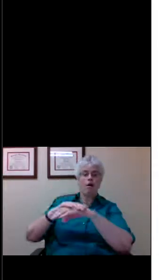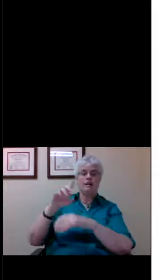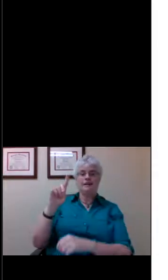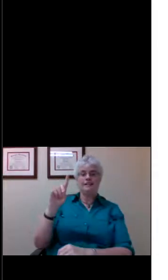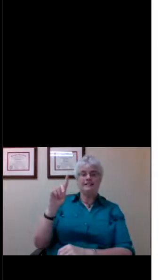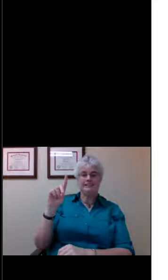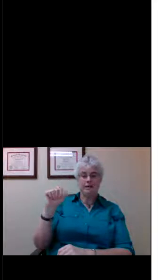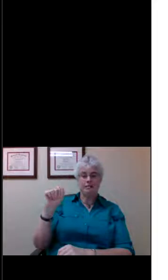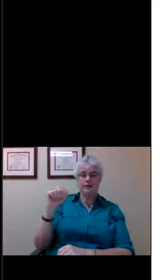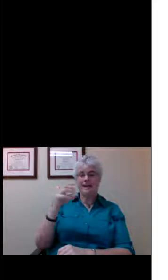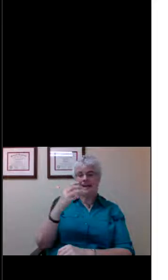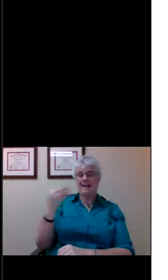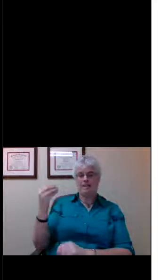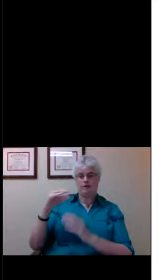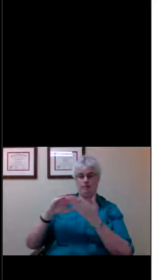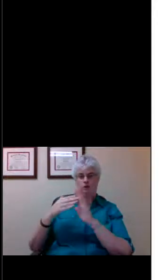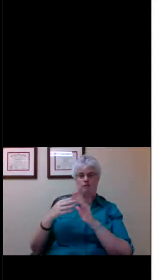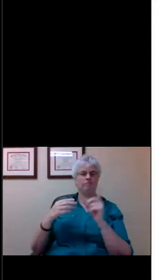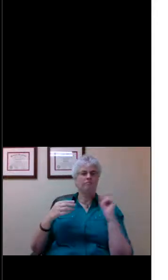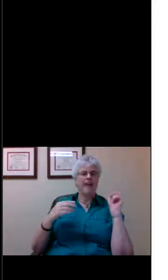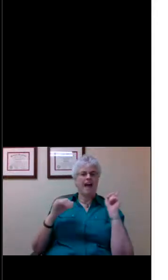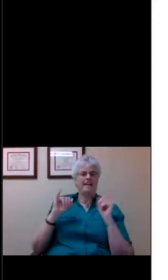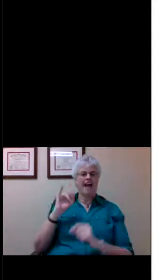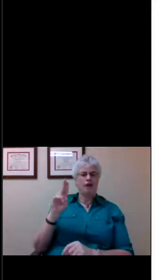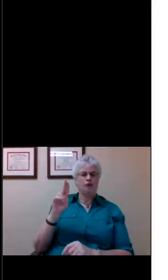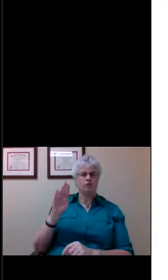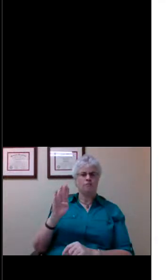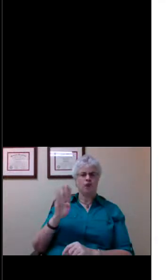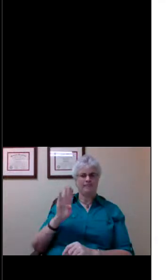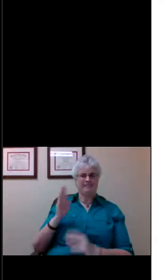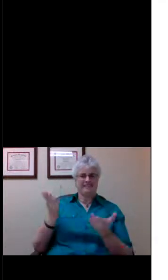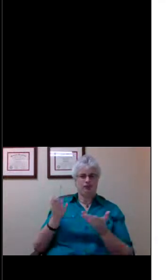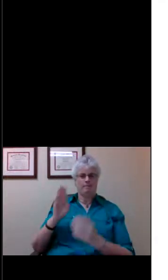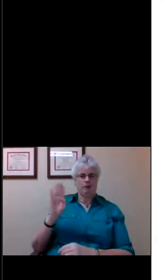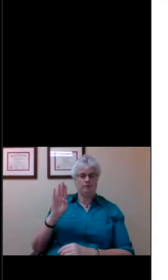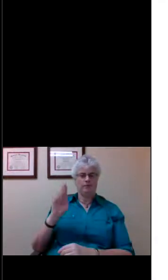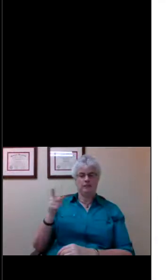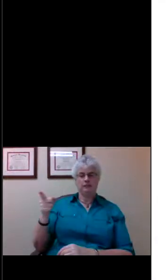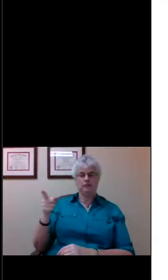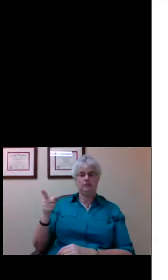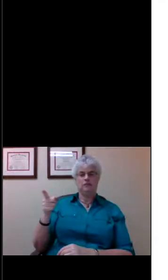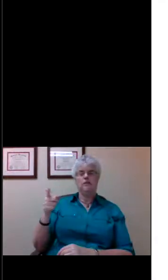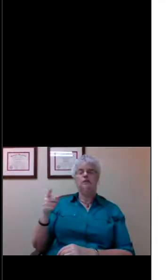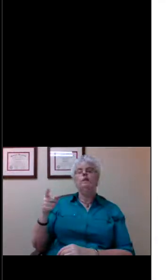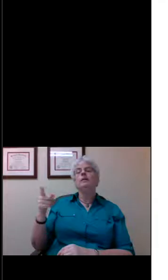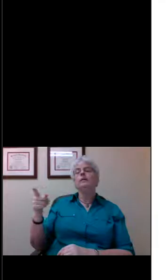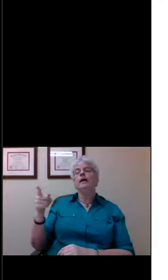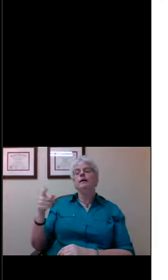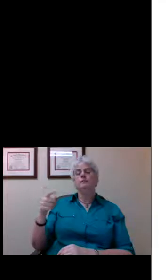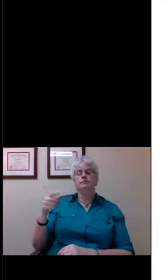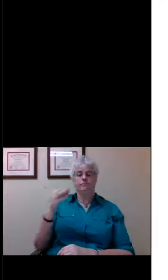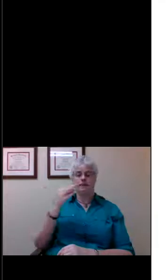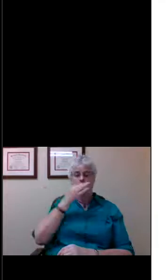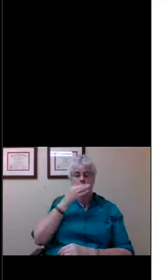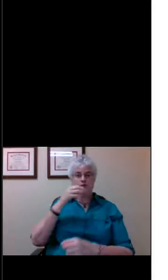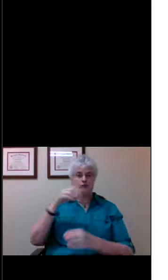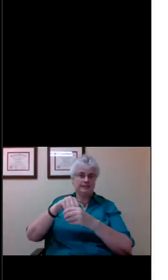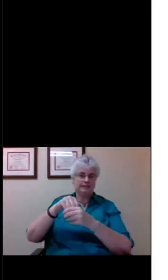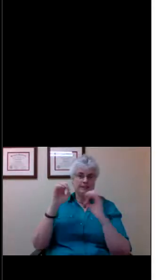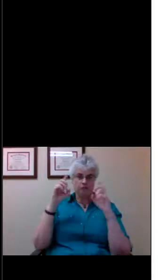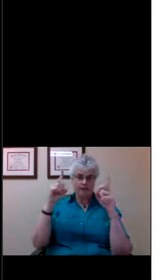Institute on Disabilities and Community, which is in IU Bloomington. And they have